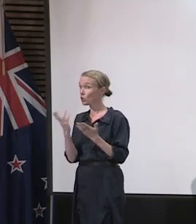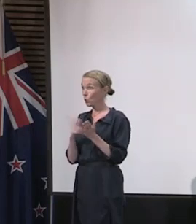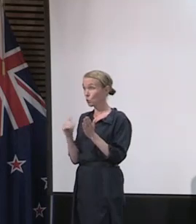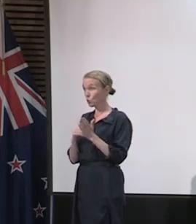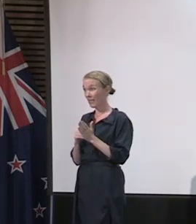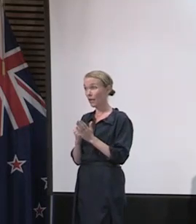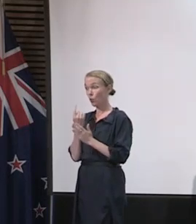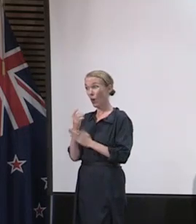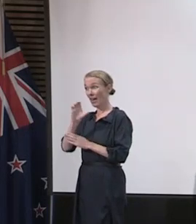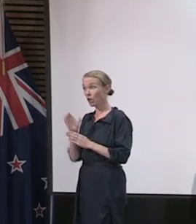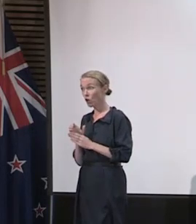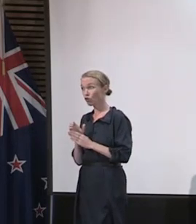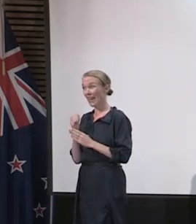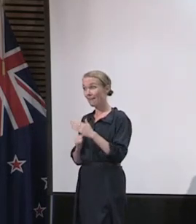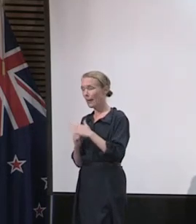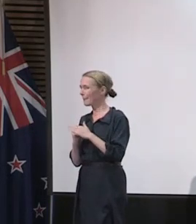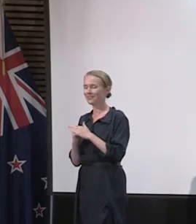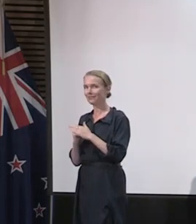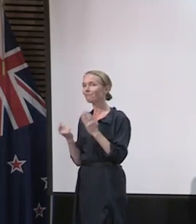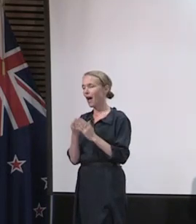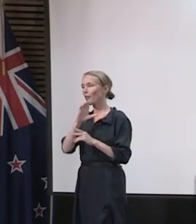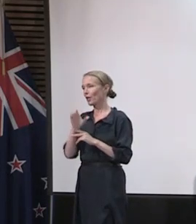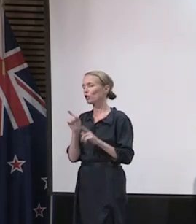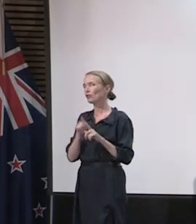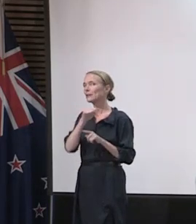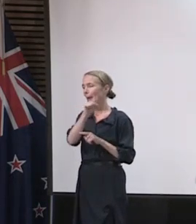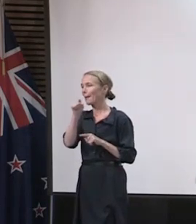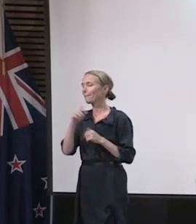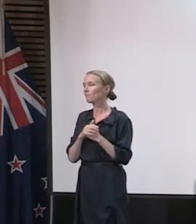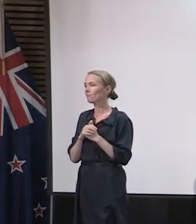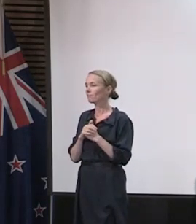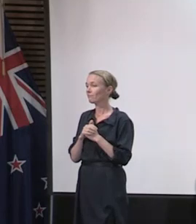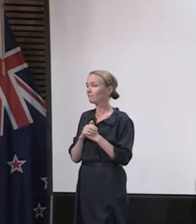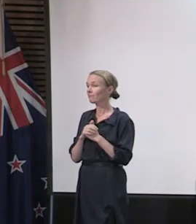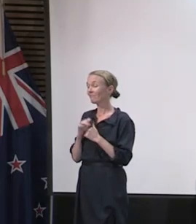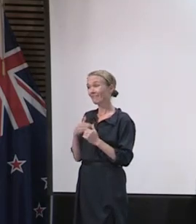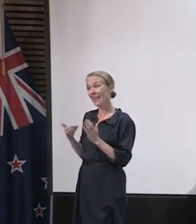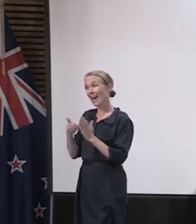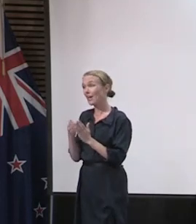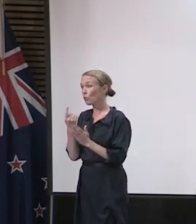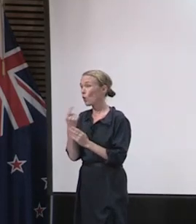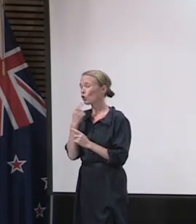has been something that every country has had to address. New Zealand is not unique. The